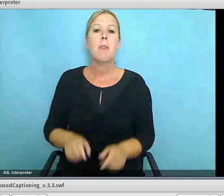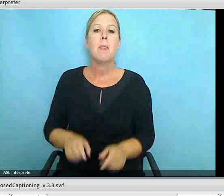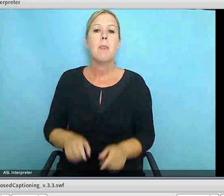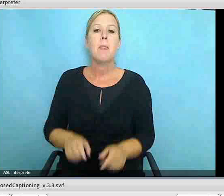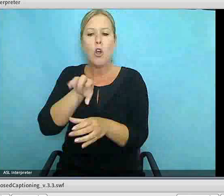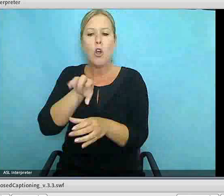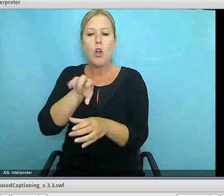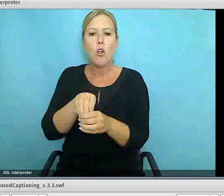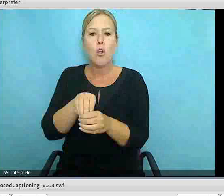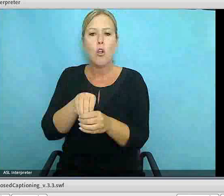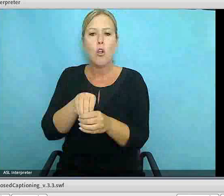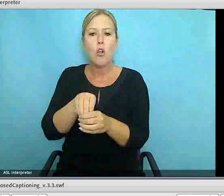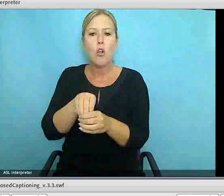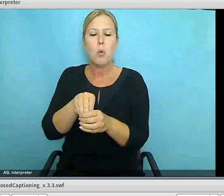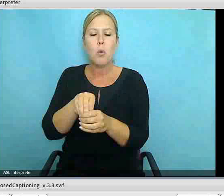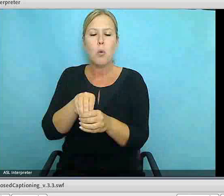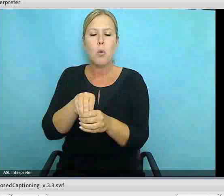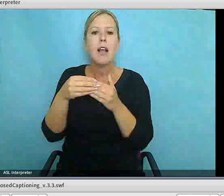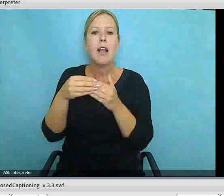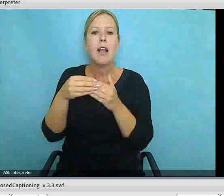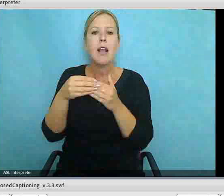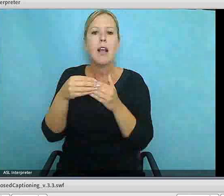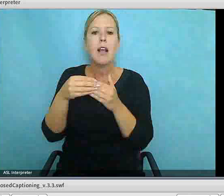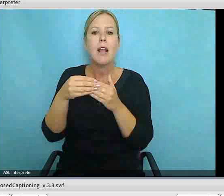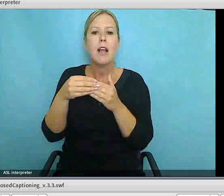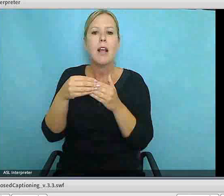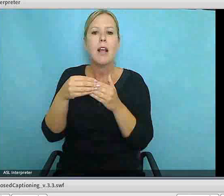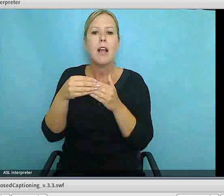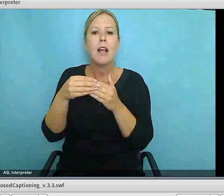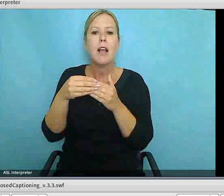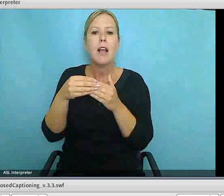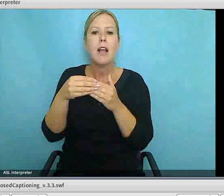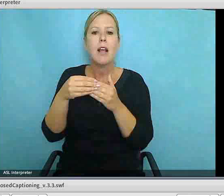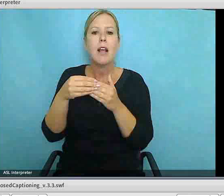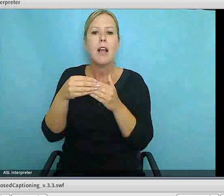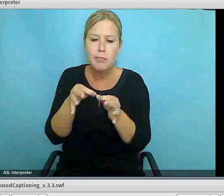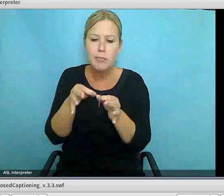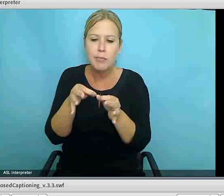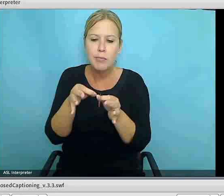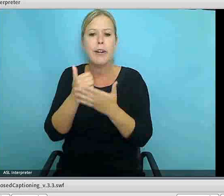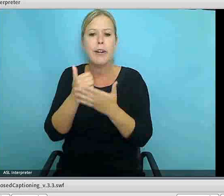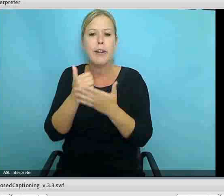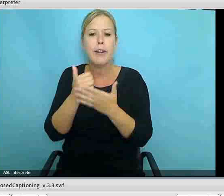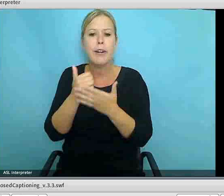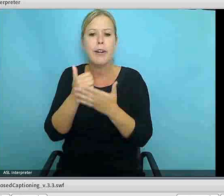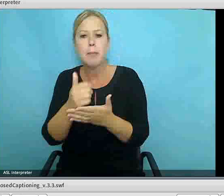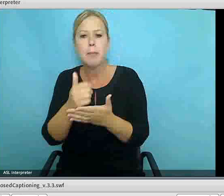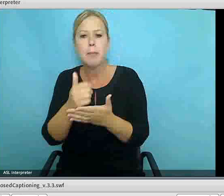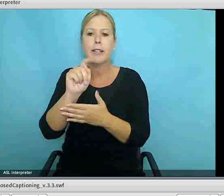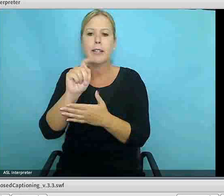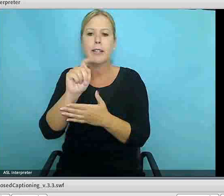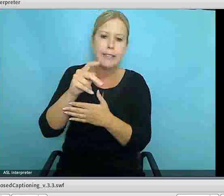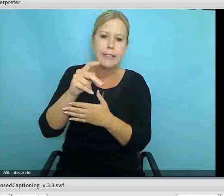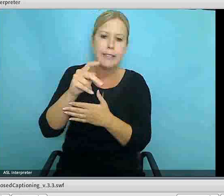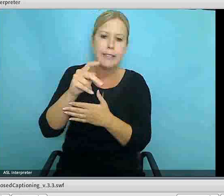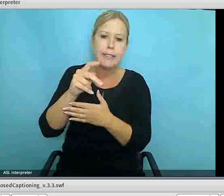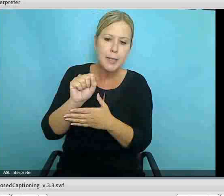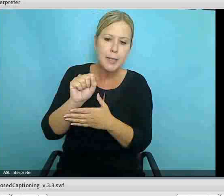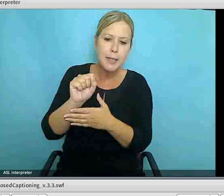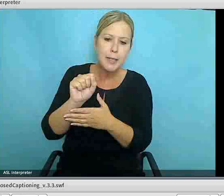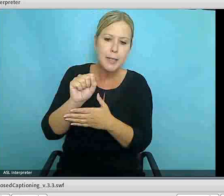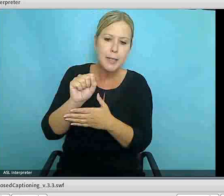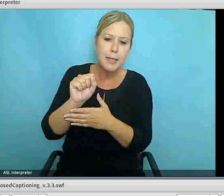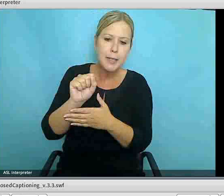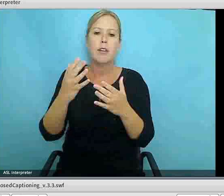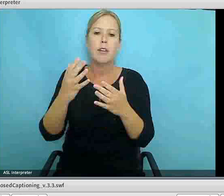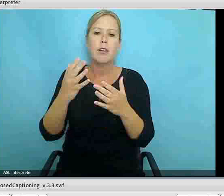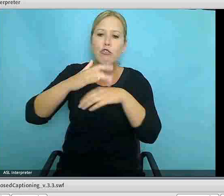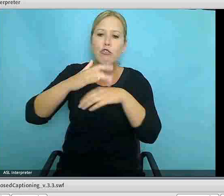It includes tips for choosing a One Care plan and how to find out more about the plans.